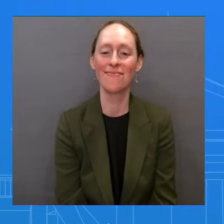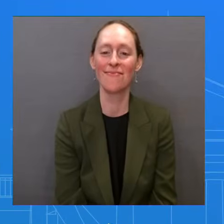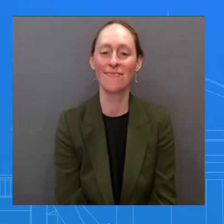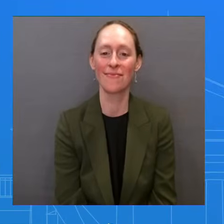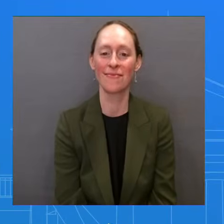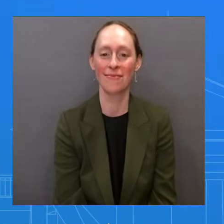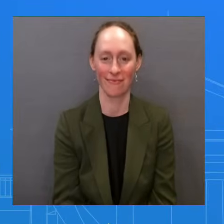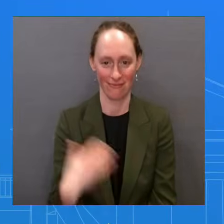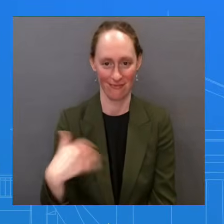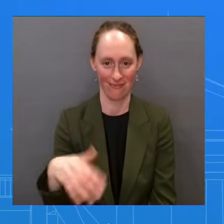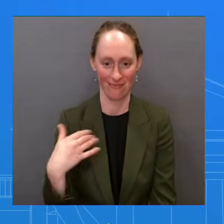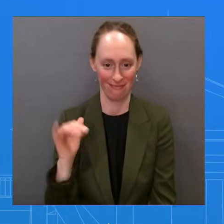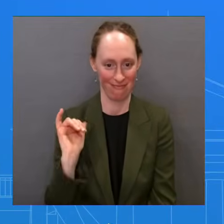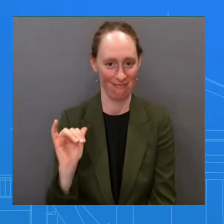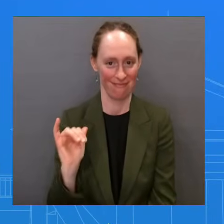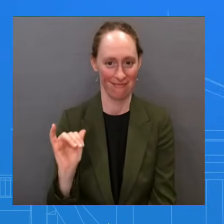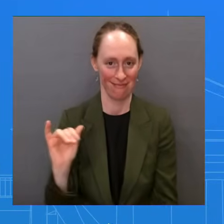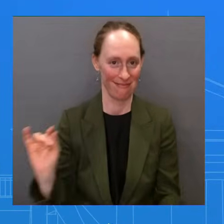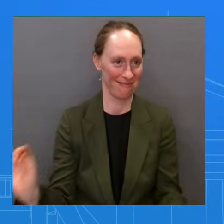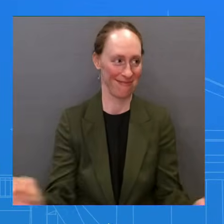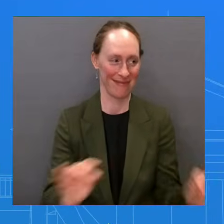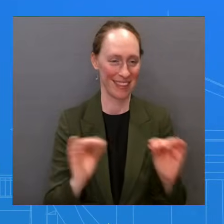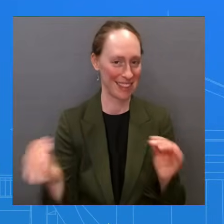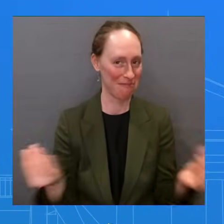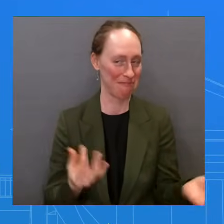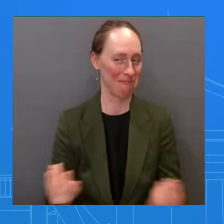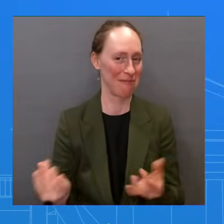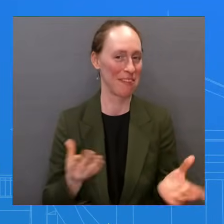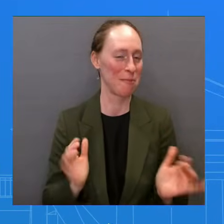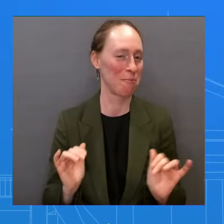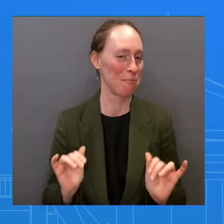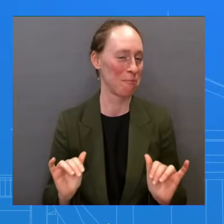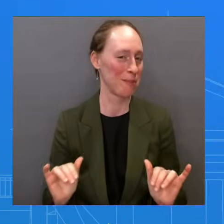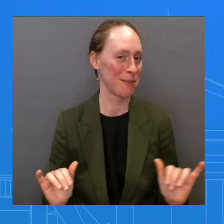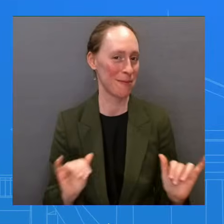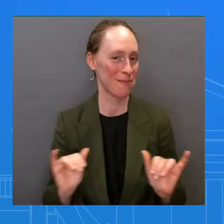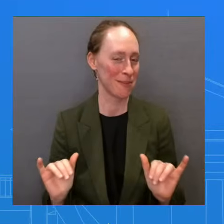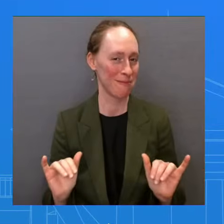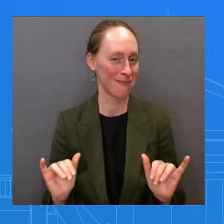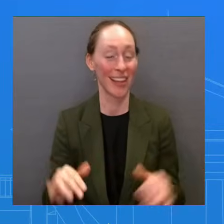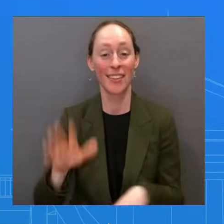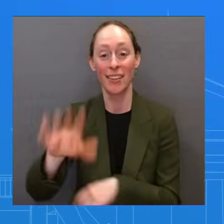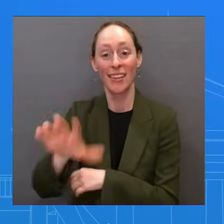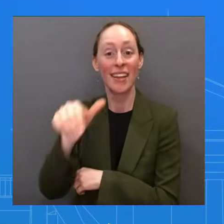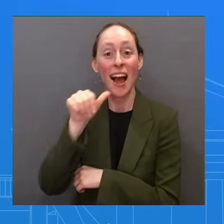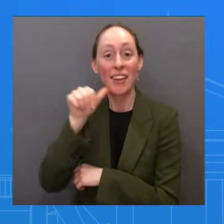Okay, here we go. So, yesterday, Secretary Yellen estimated that without action by Congress,